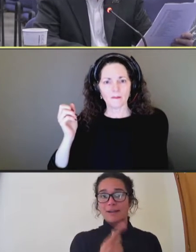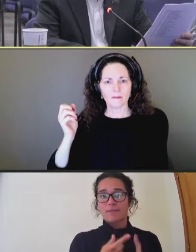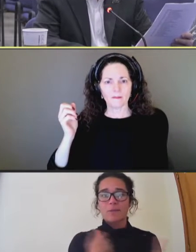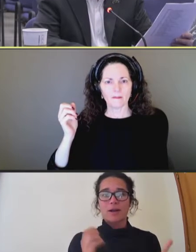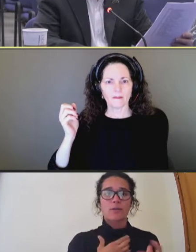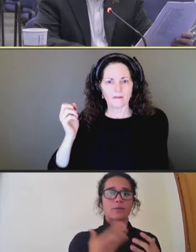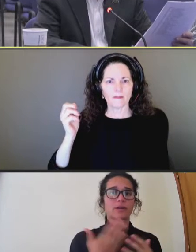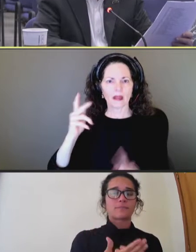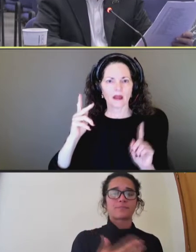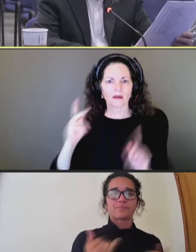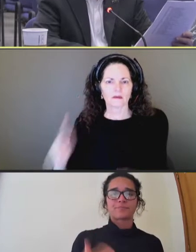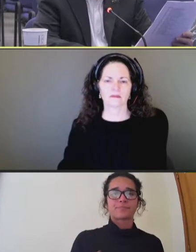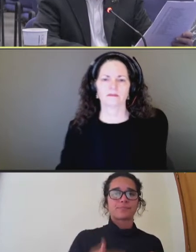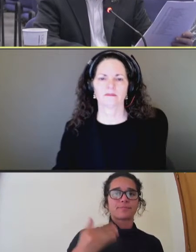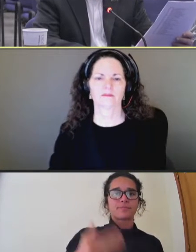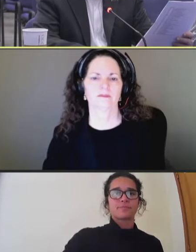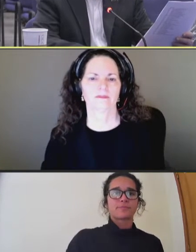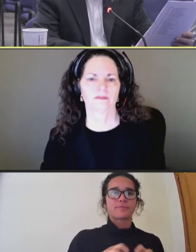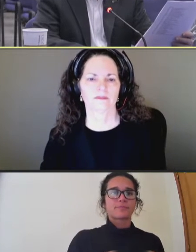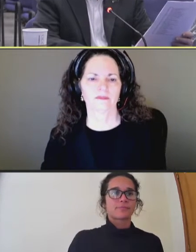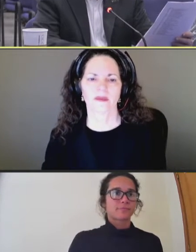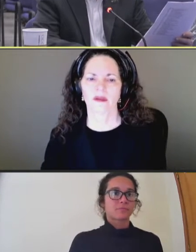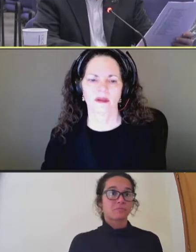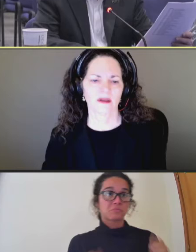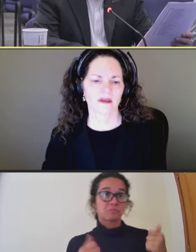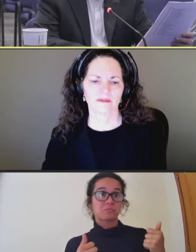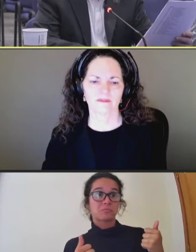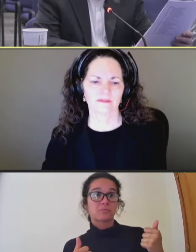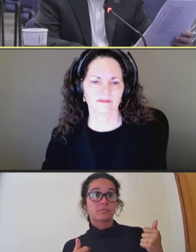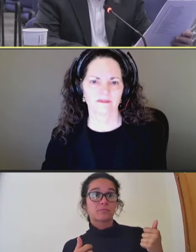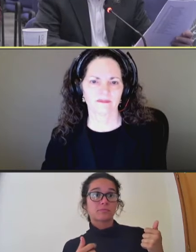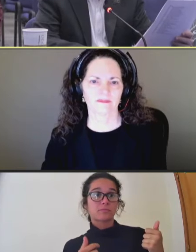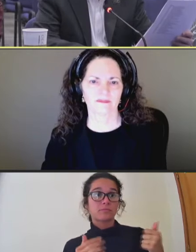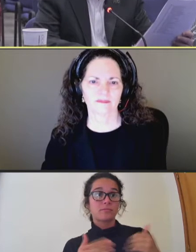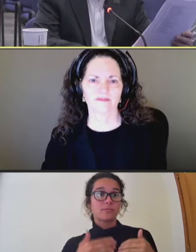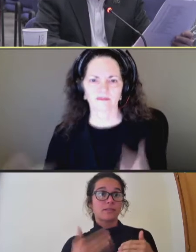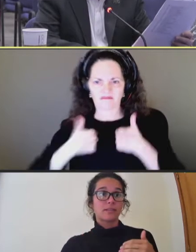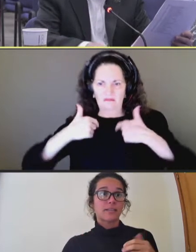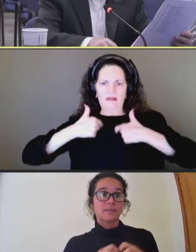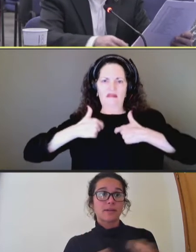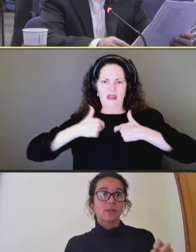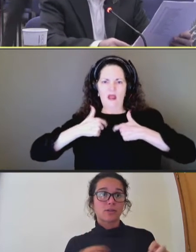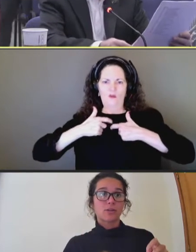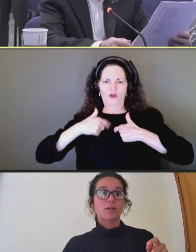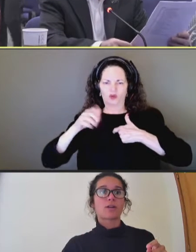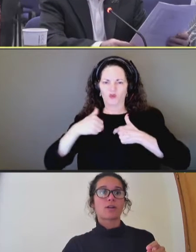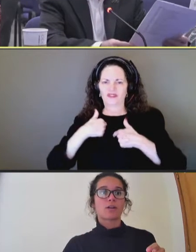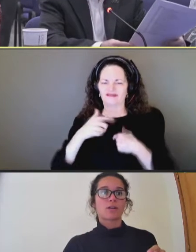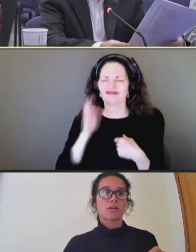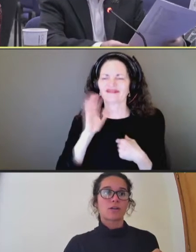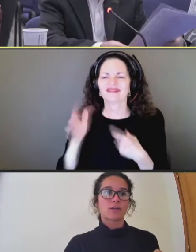panel is Pride, Equity and Community: Mpox Vaccination in 2024. And I'm going to invite